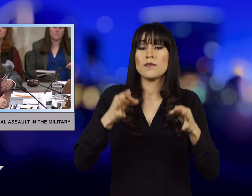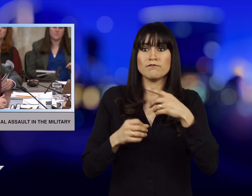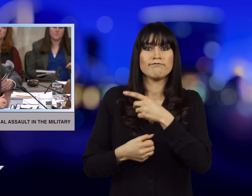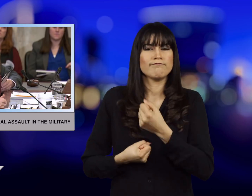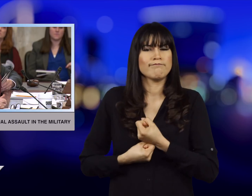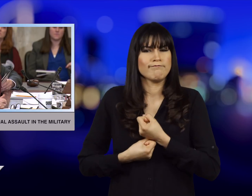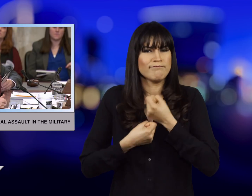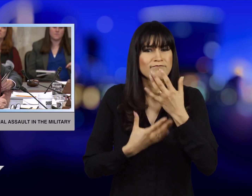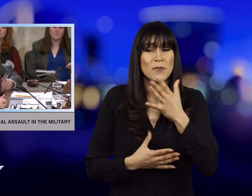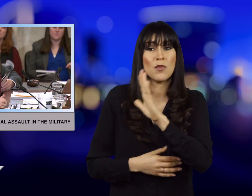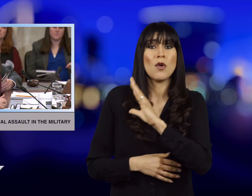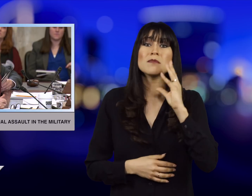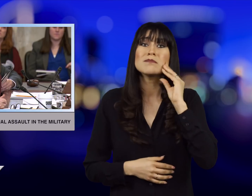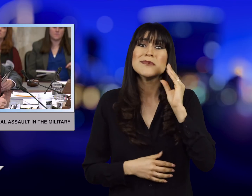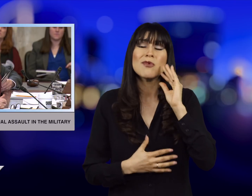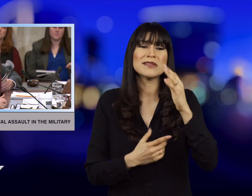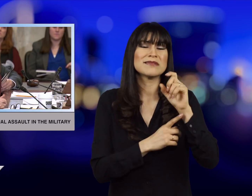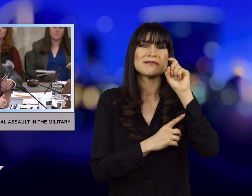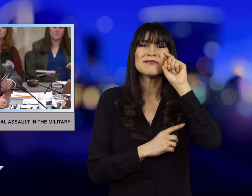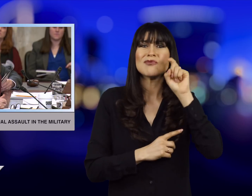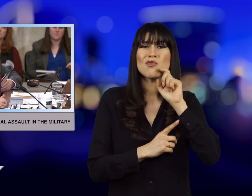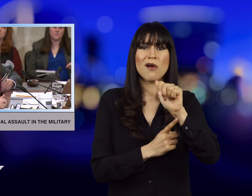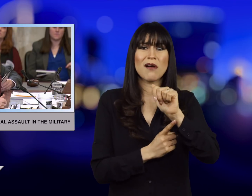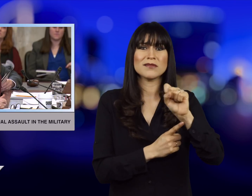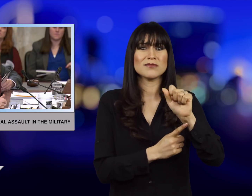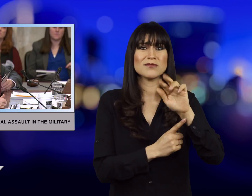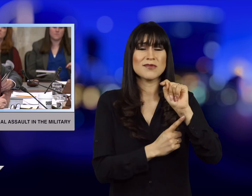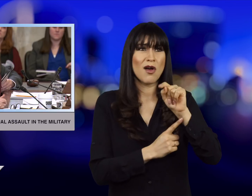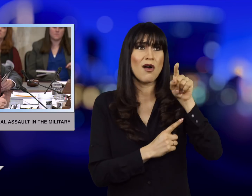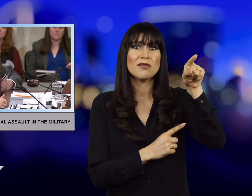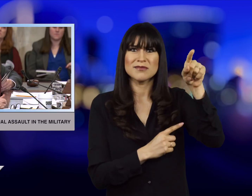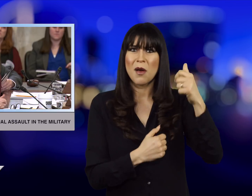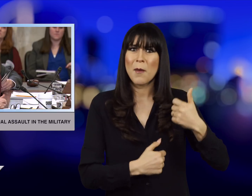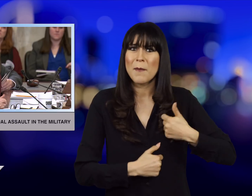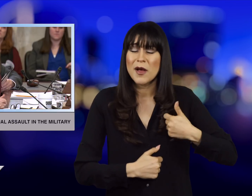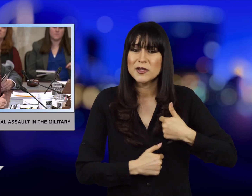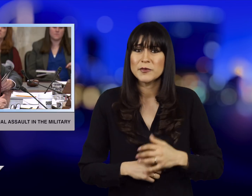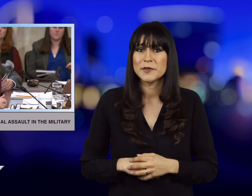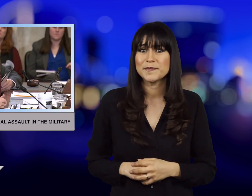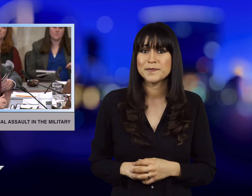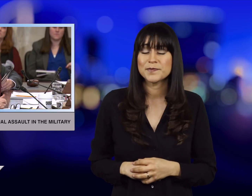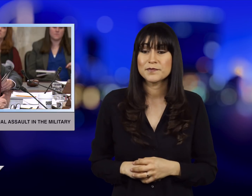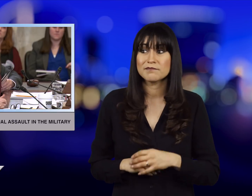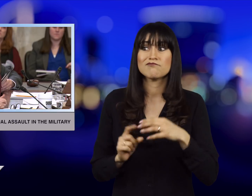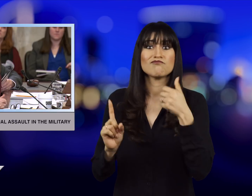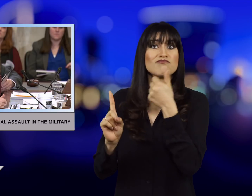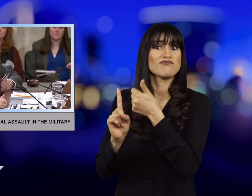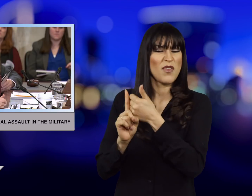McSally shared her own experience during a hearing of sexual assault in the military.